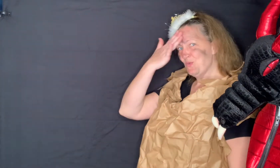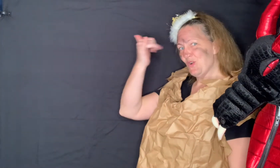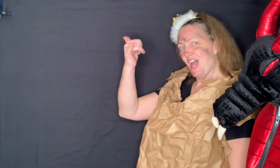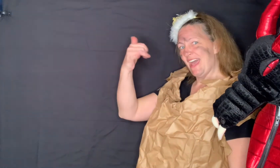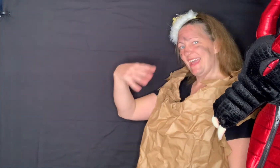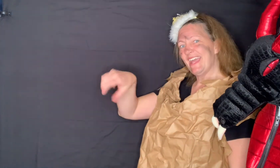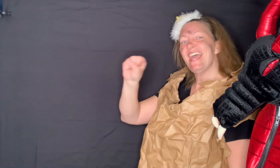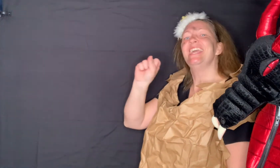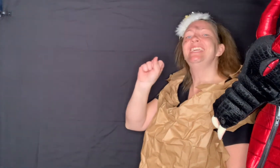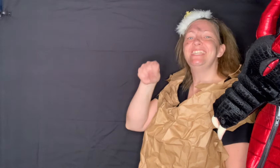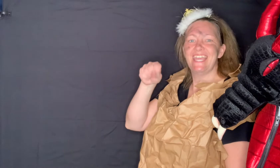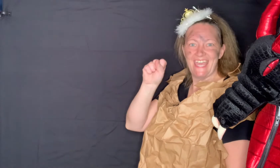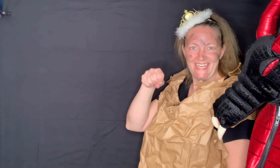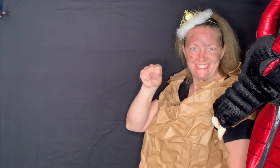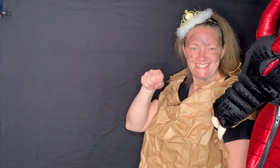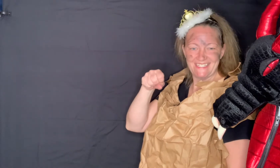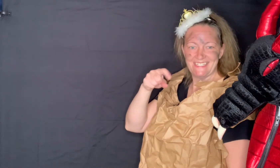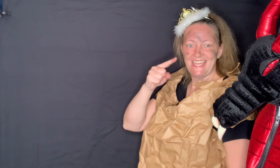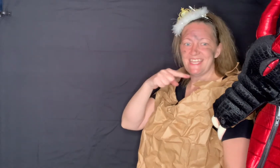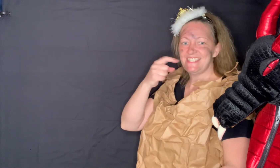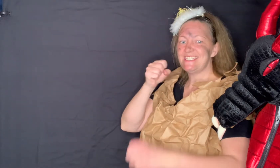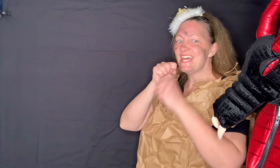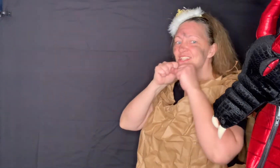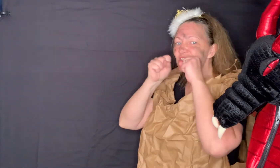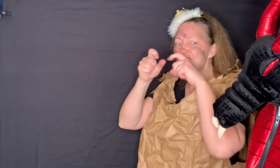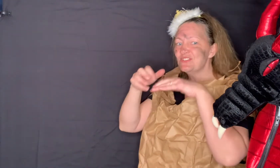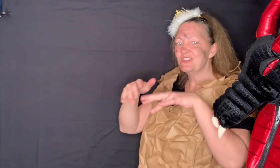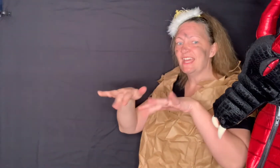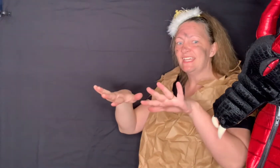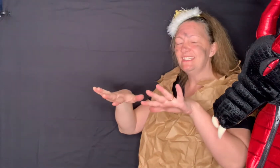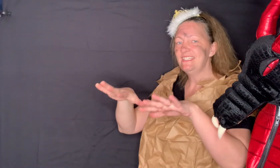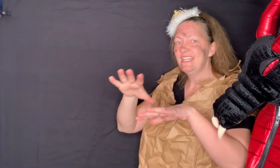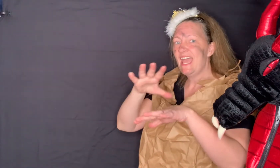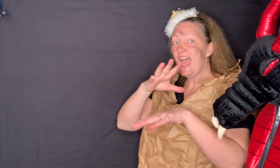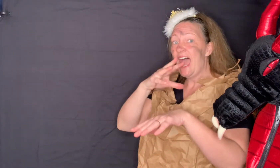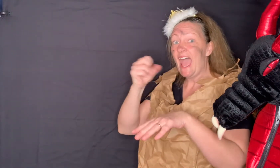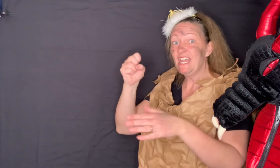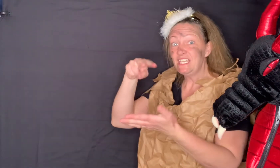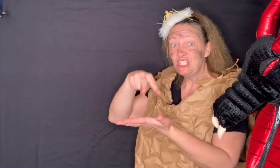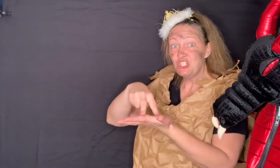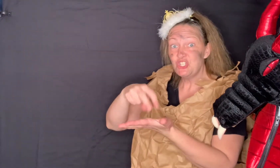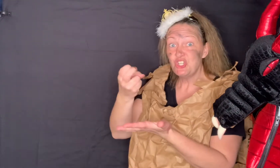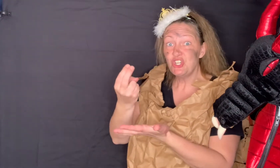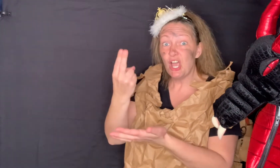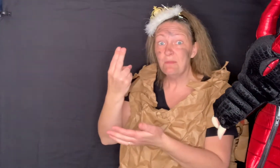"Why, Yes, " said the dragon, and jumped